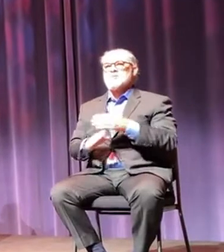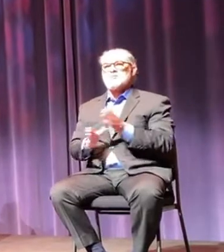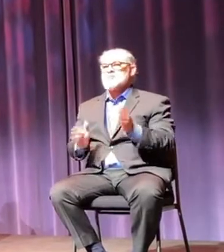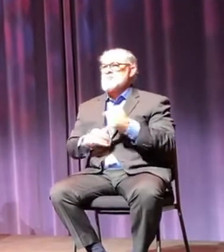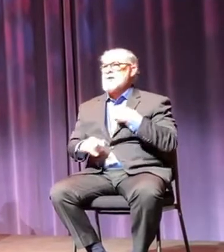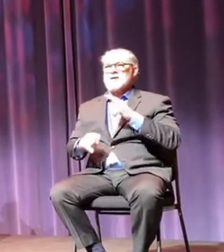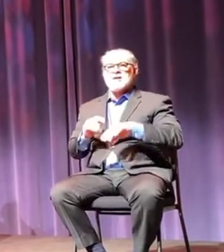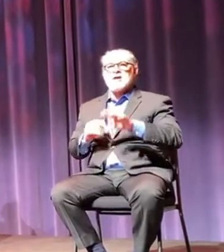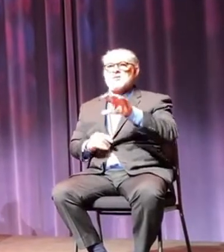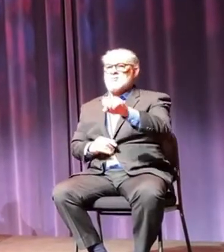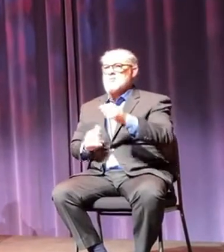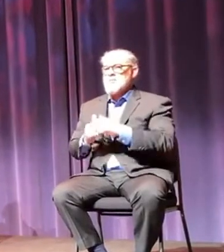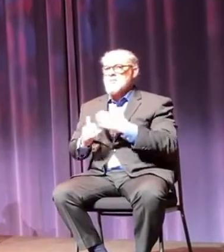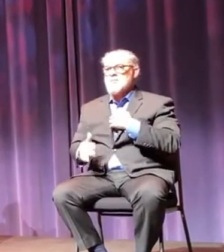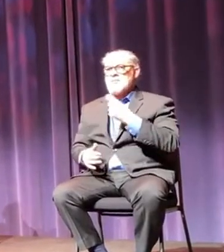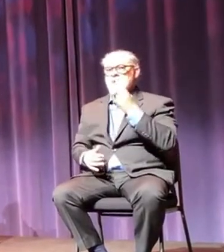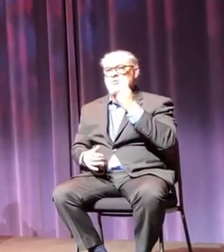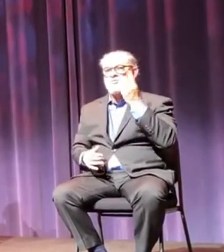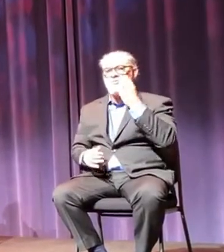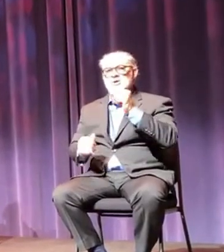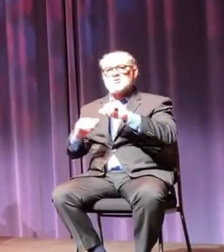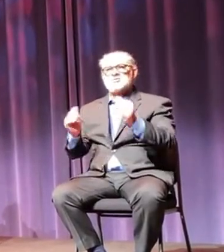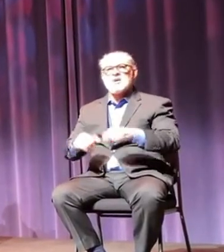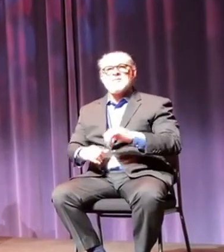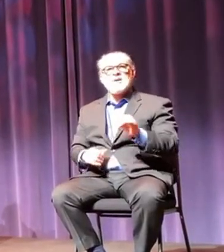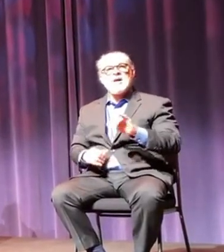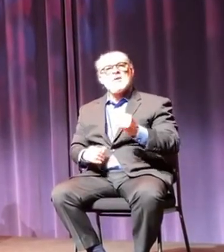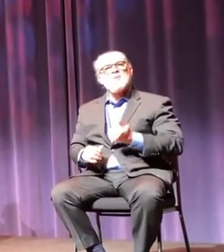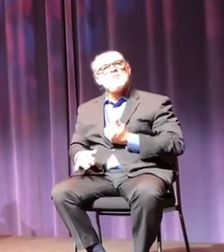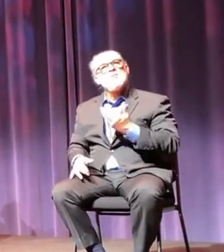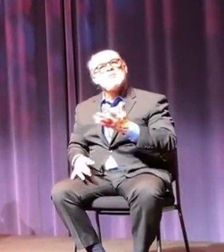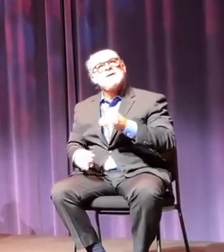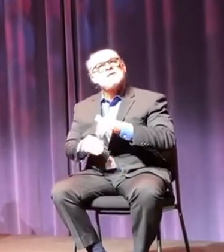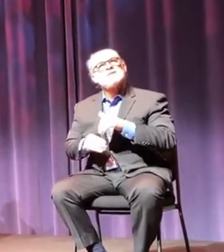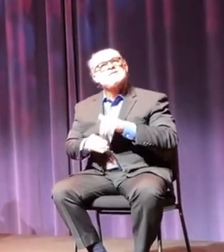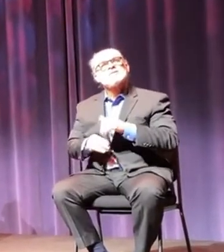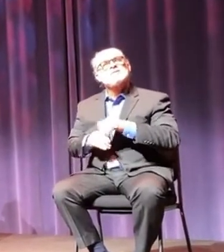without a door shaped like a poem. Inside of this room